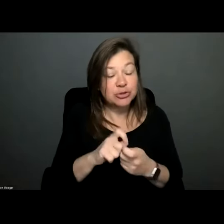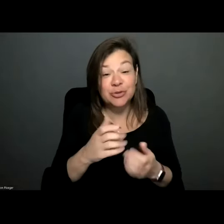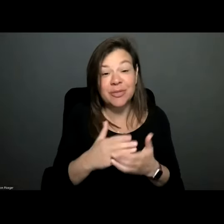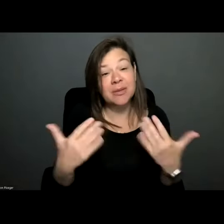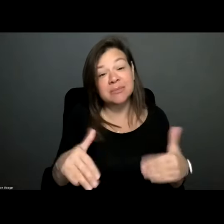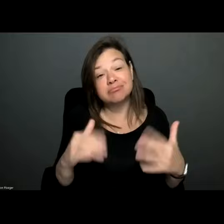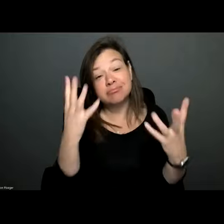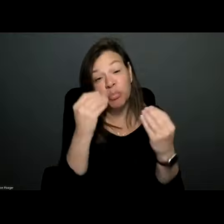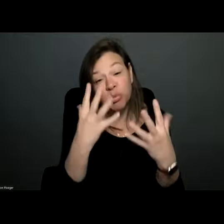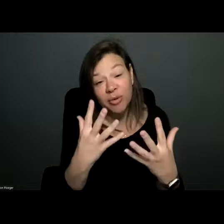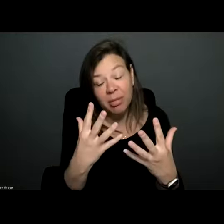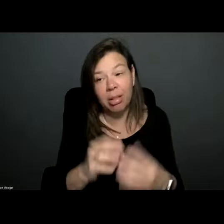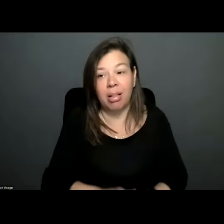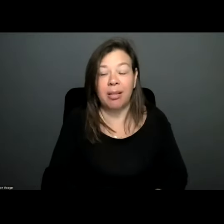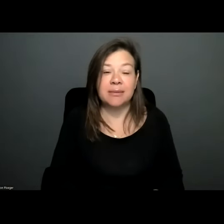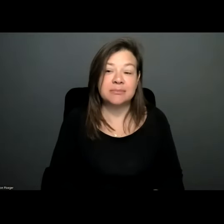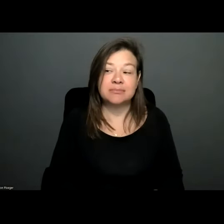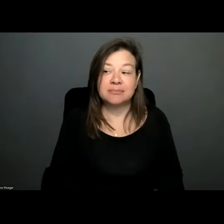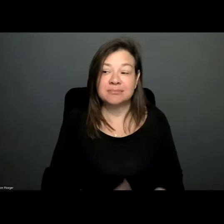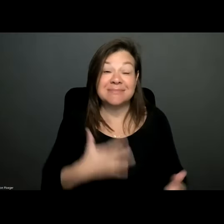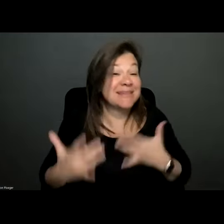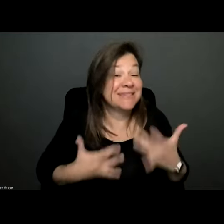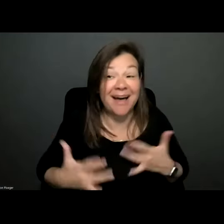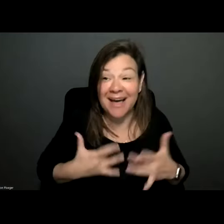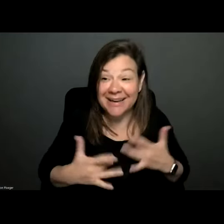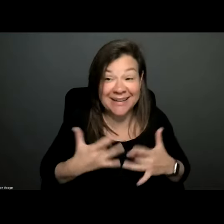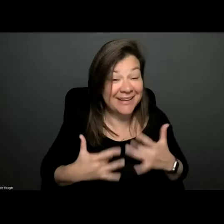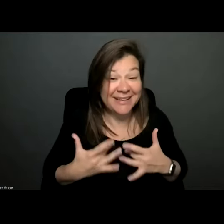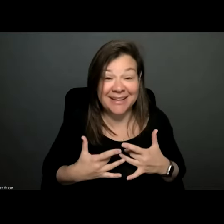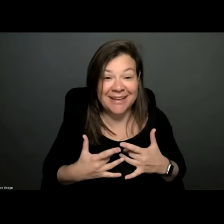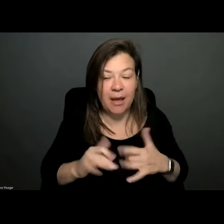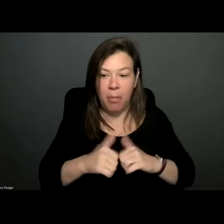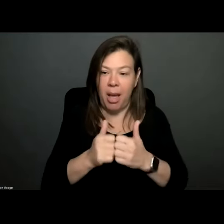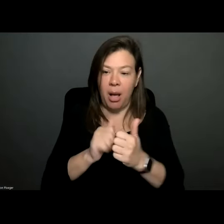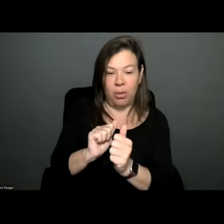and just exciting about how adaptive the human body